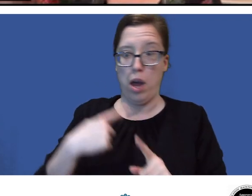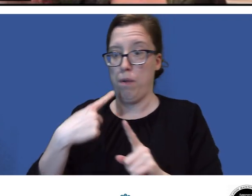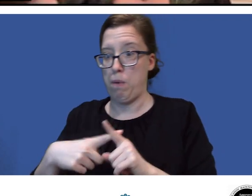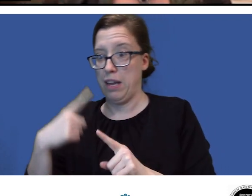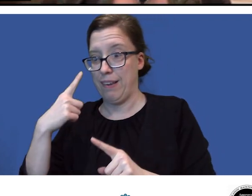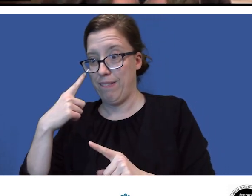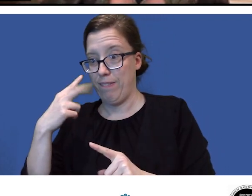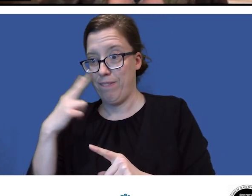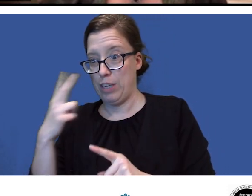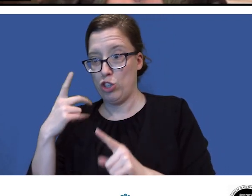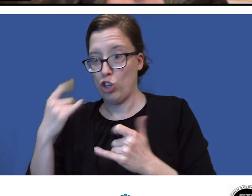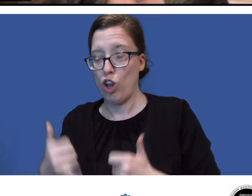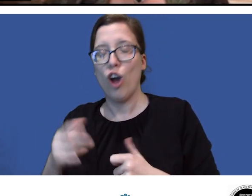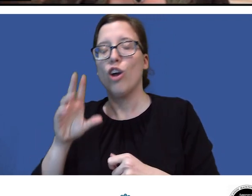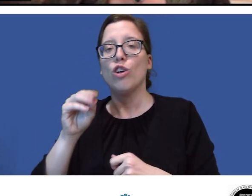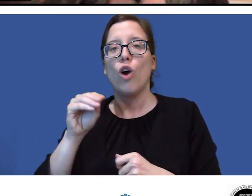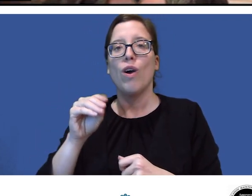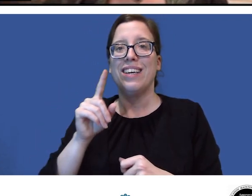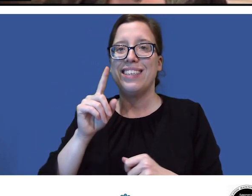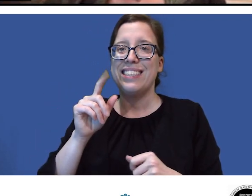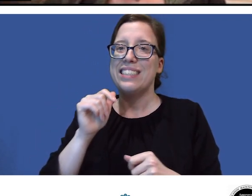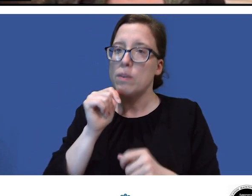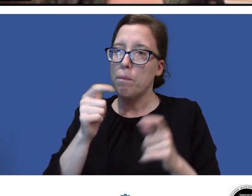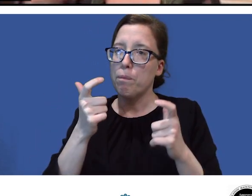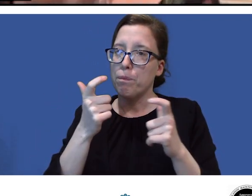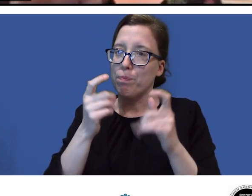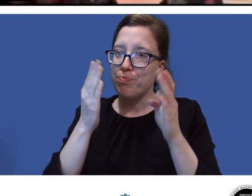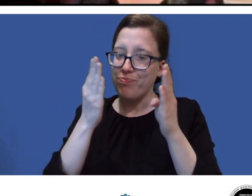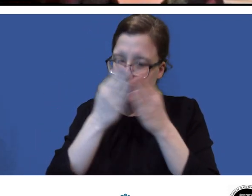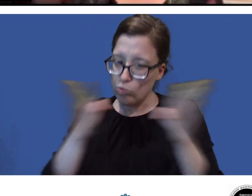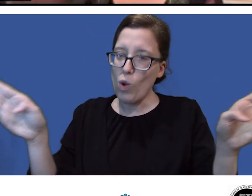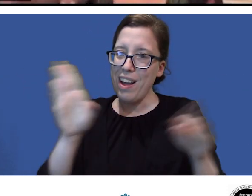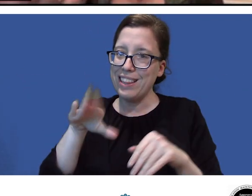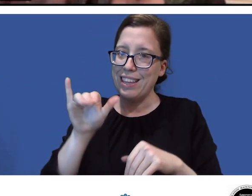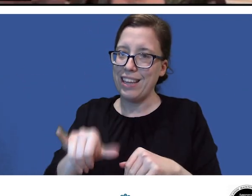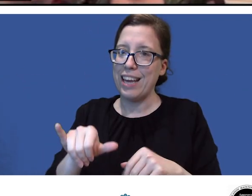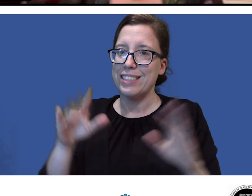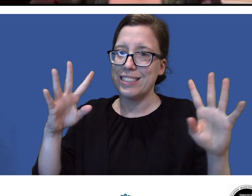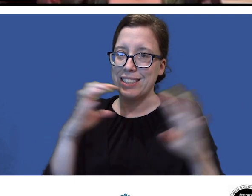You need to come to terms with how you want to explain it to your family, your colleagues,